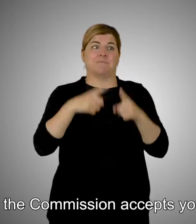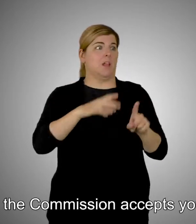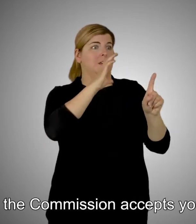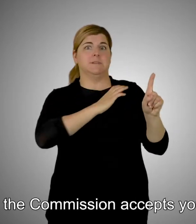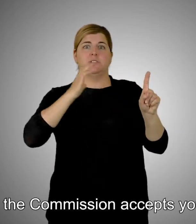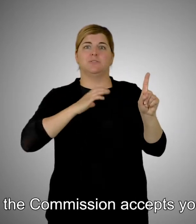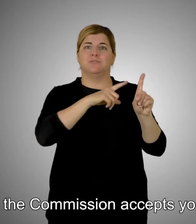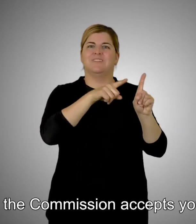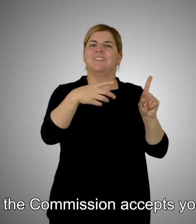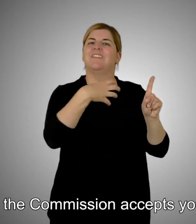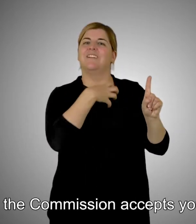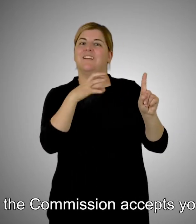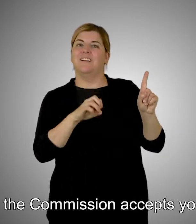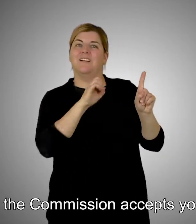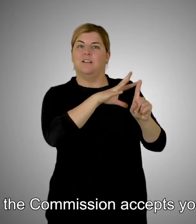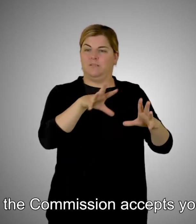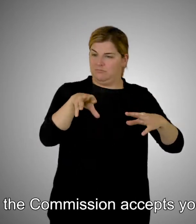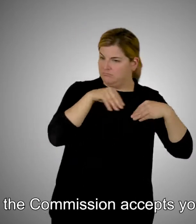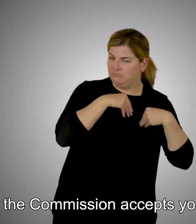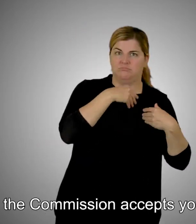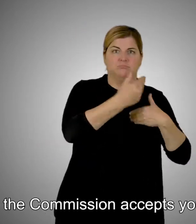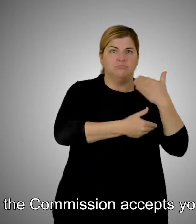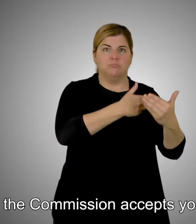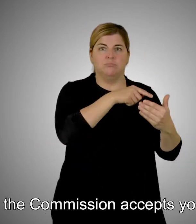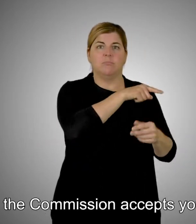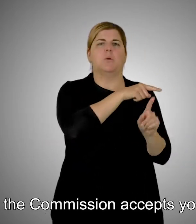Once the Commission accepts your complaint,